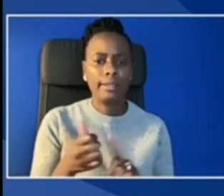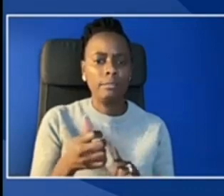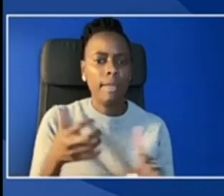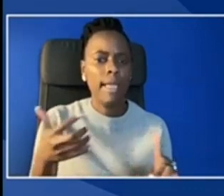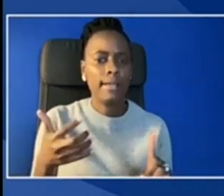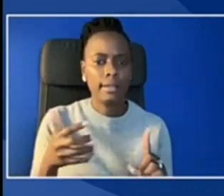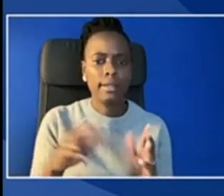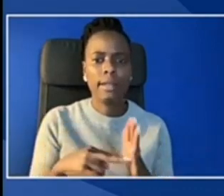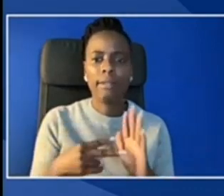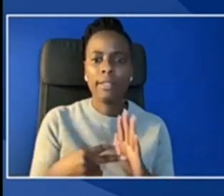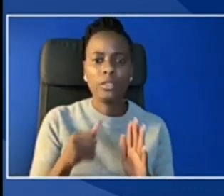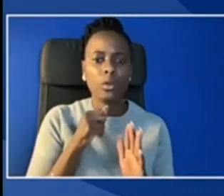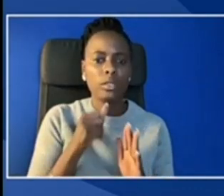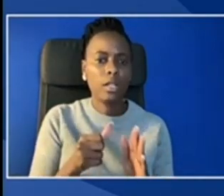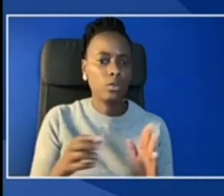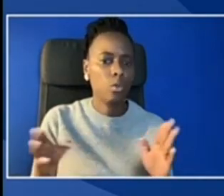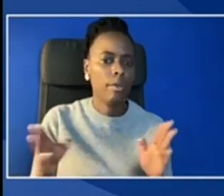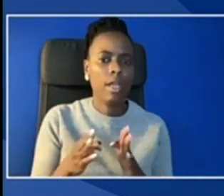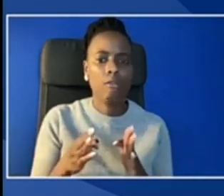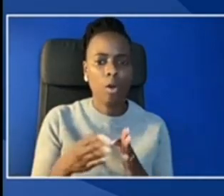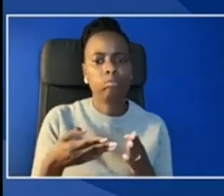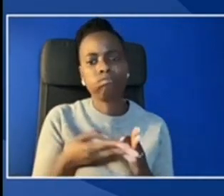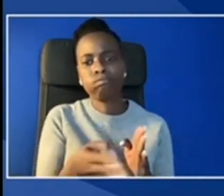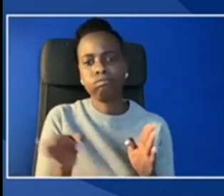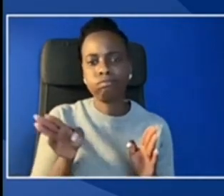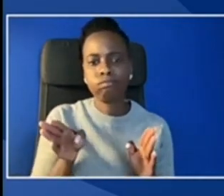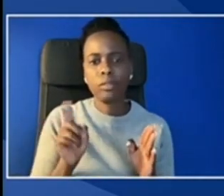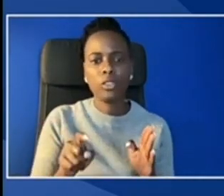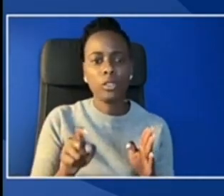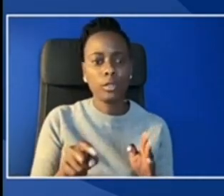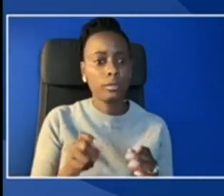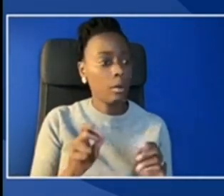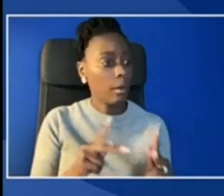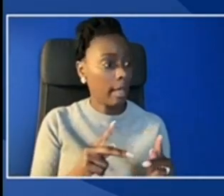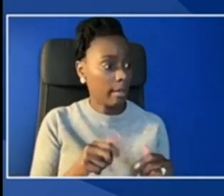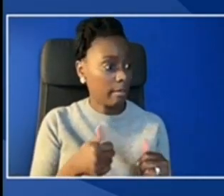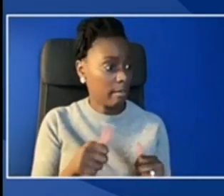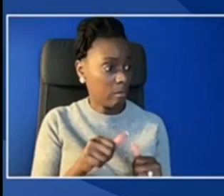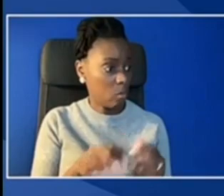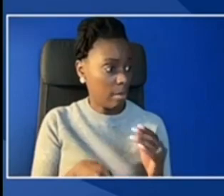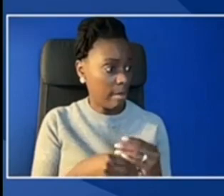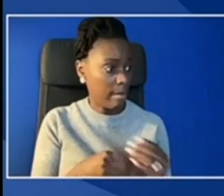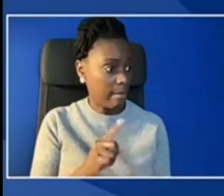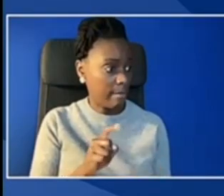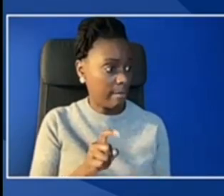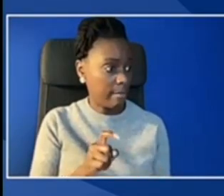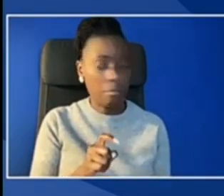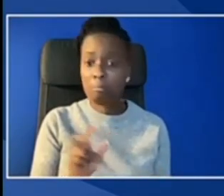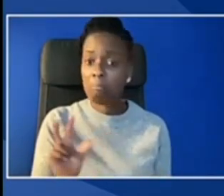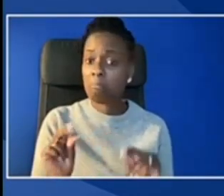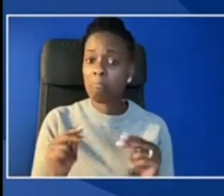so narrow. Okay. Anything else you'd like to add at this point? Nope. That's all I have. Thank you so much.